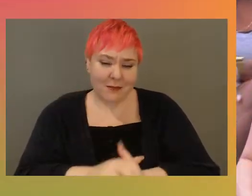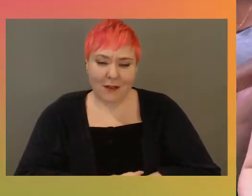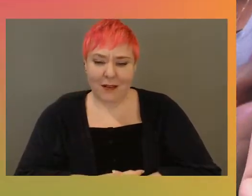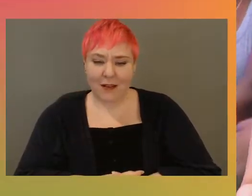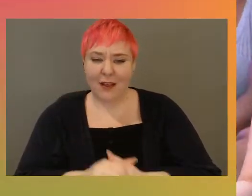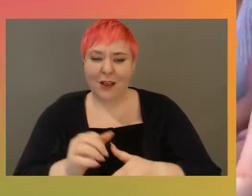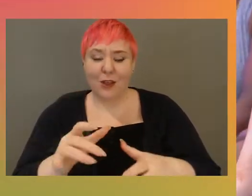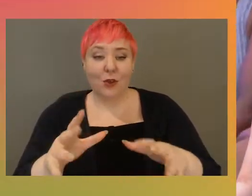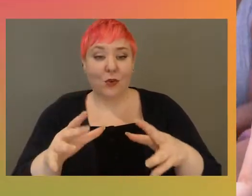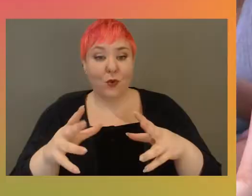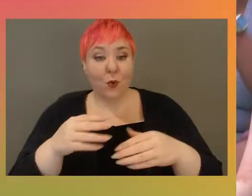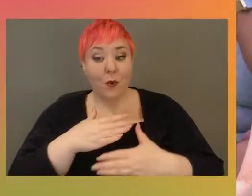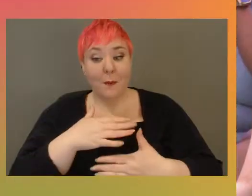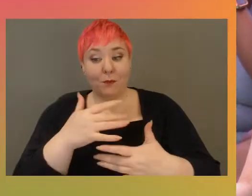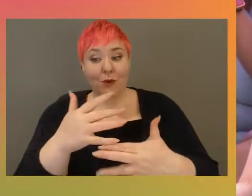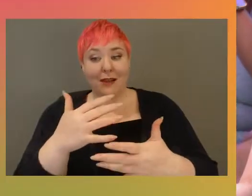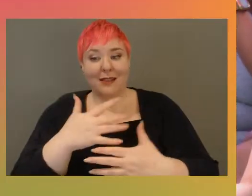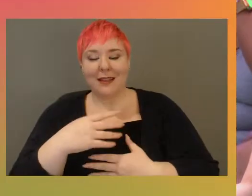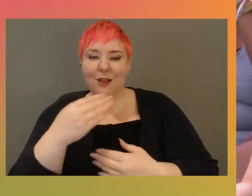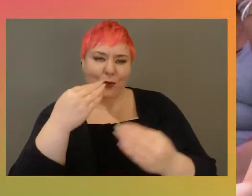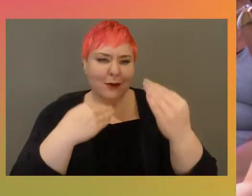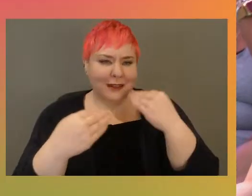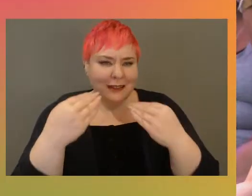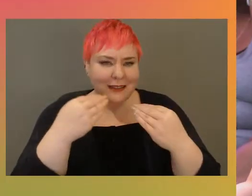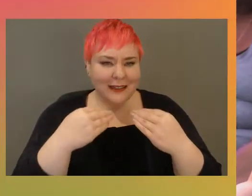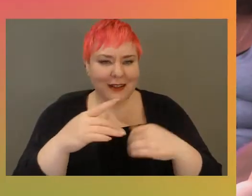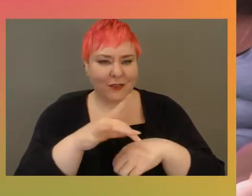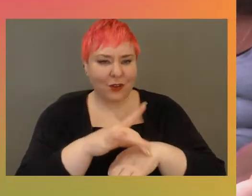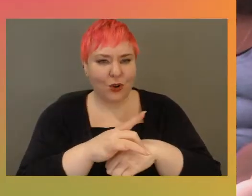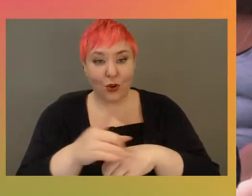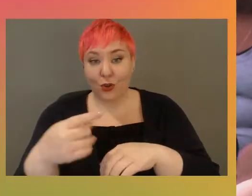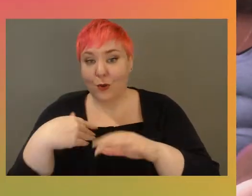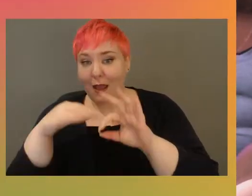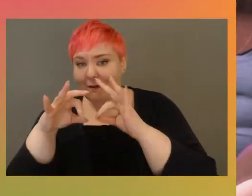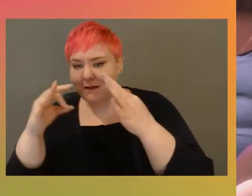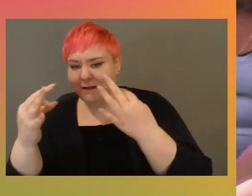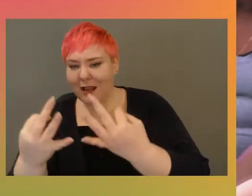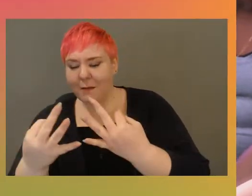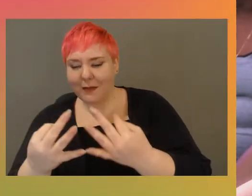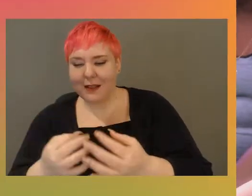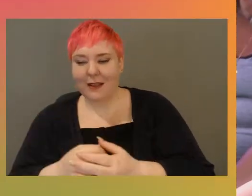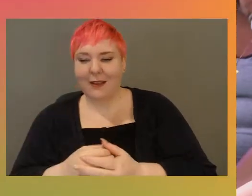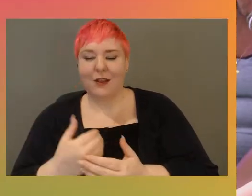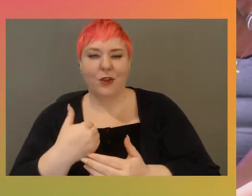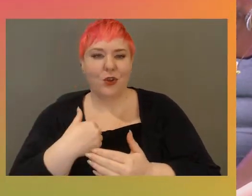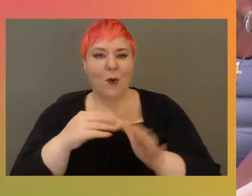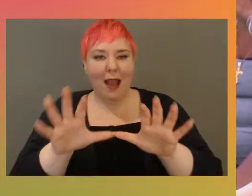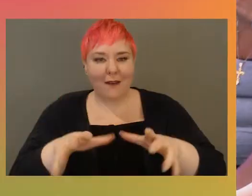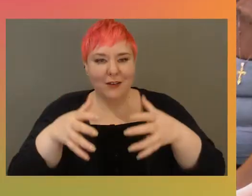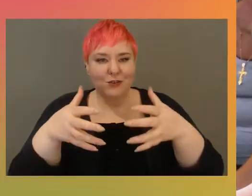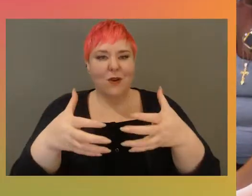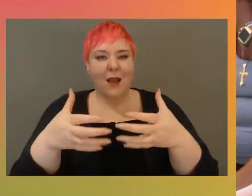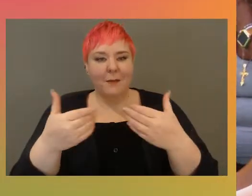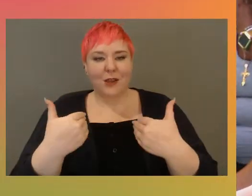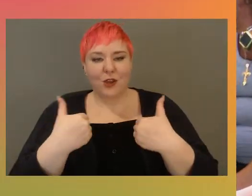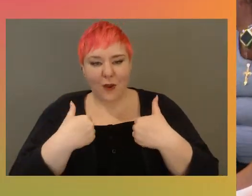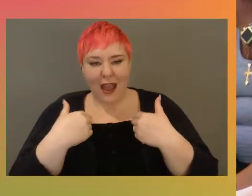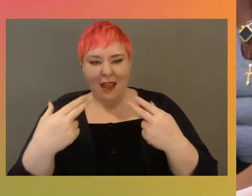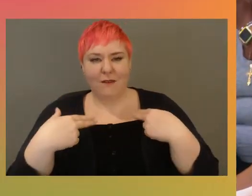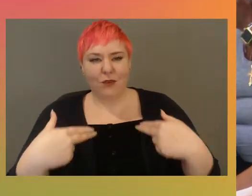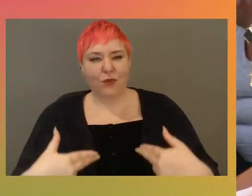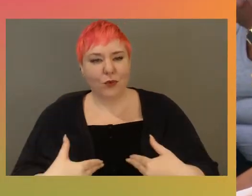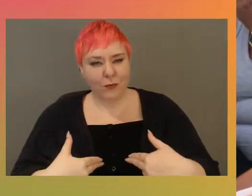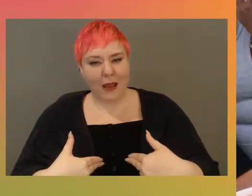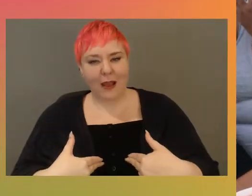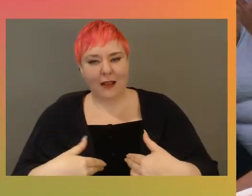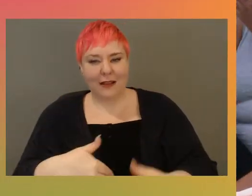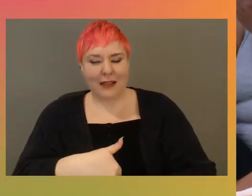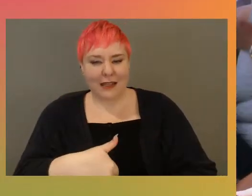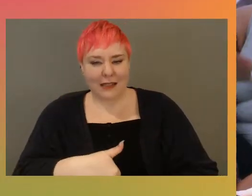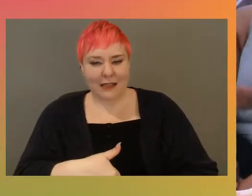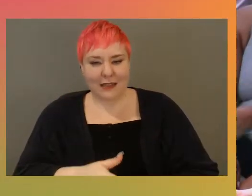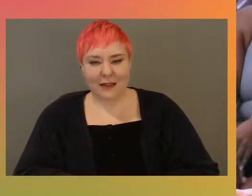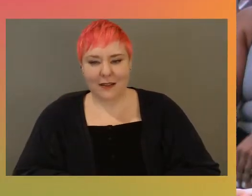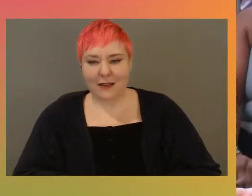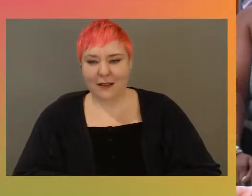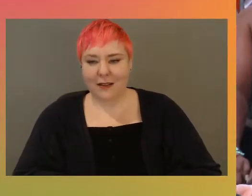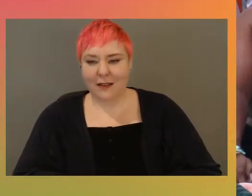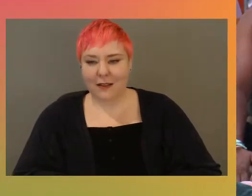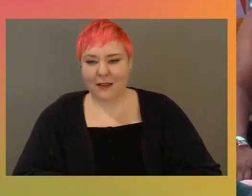THERE IS NO ABILITY TO BE